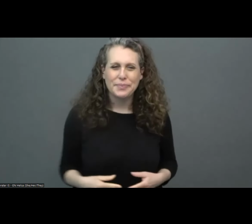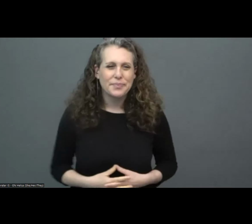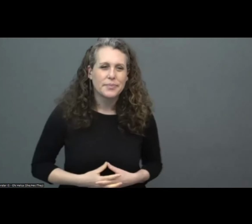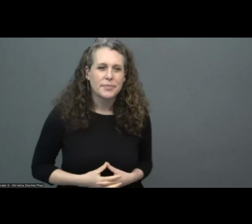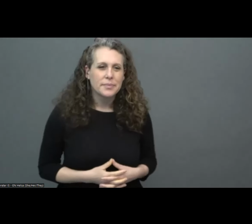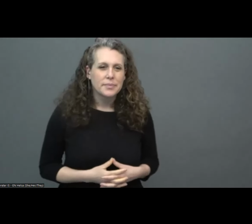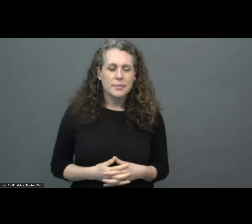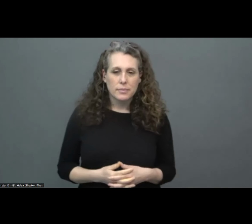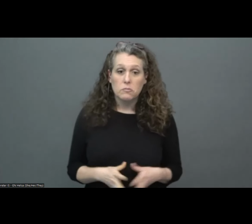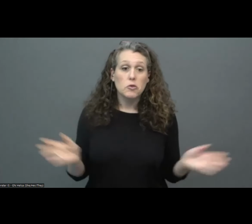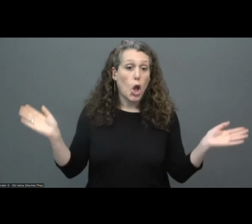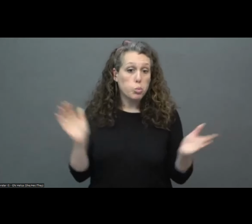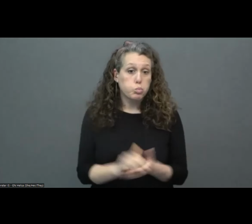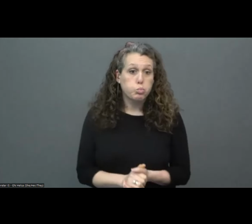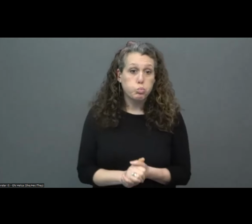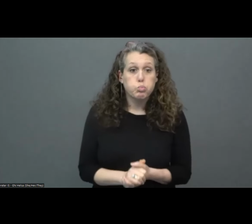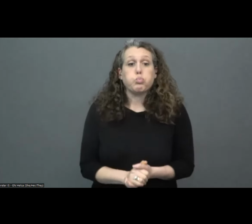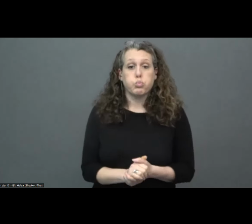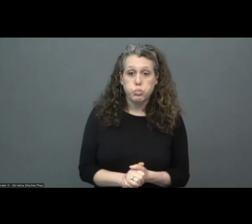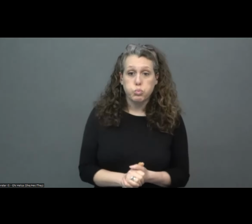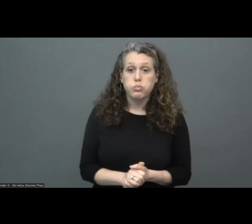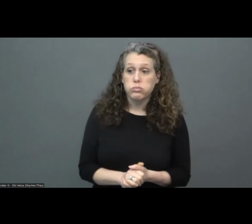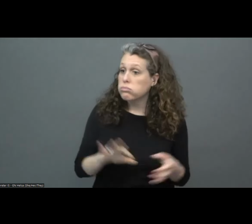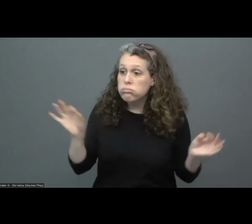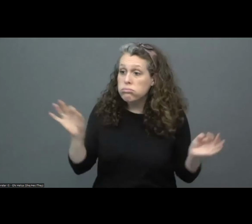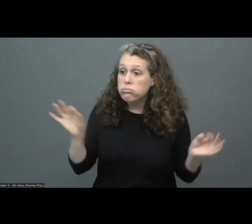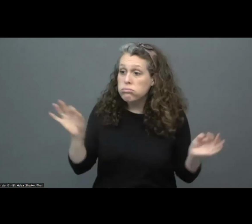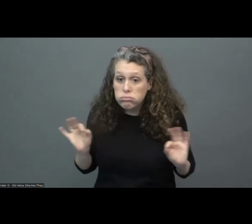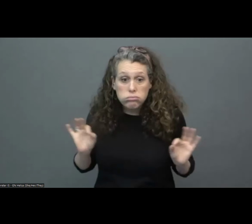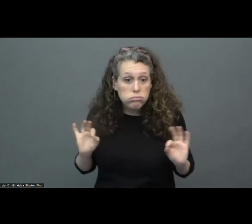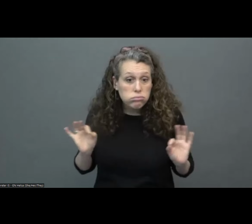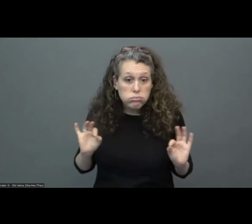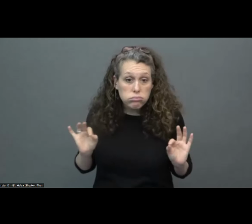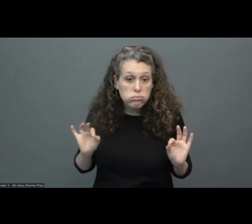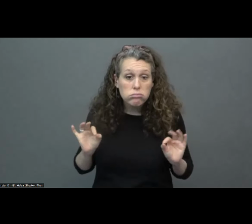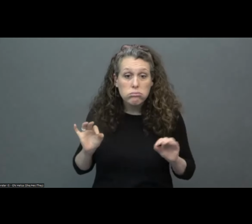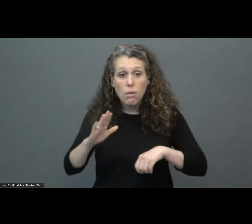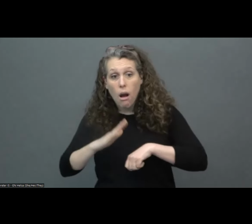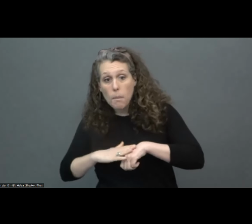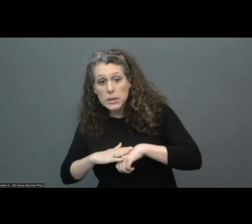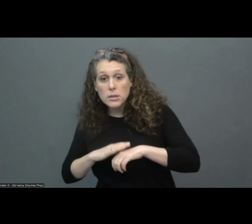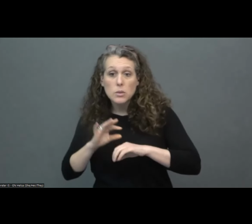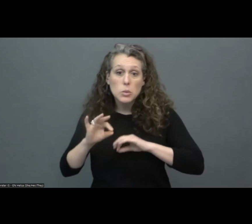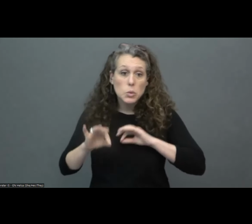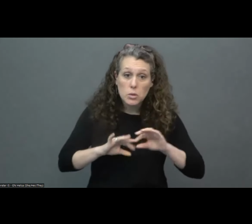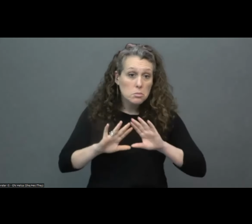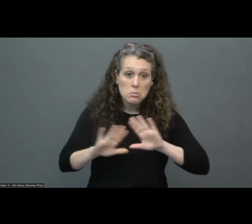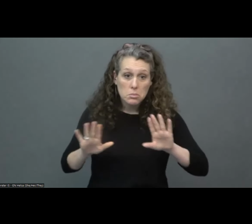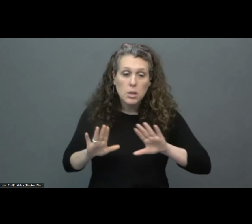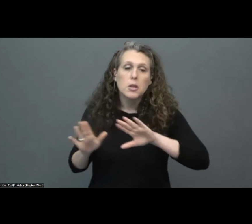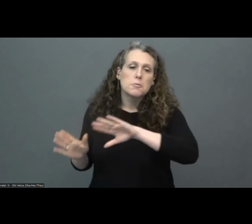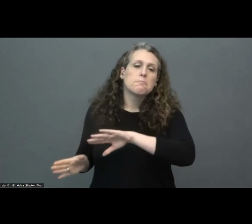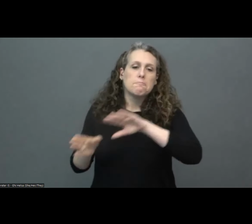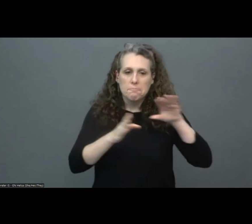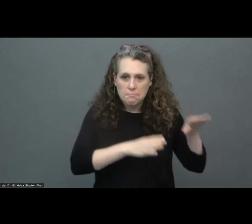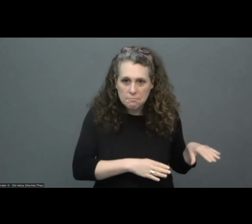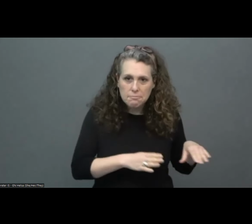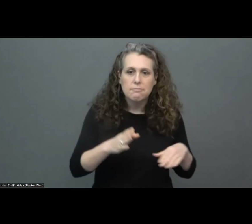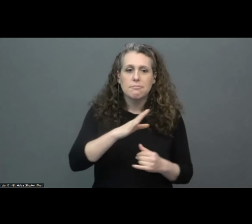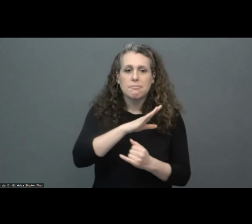All right. So if no additional comments, let's move to the last part of the session,